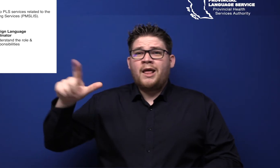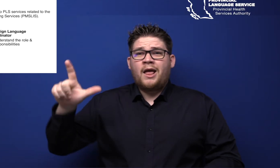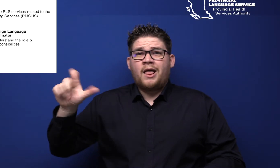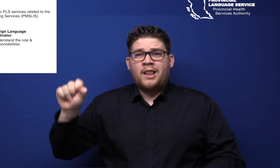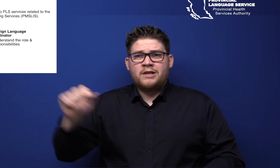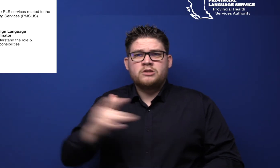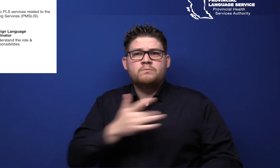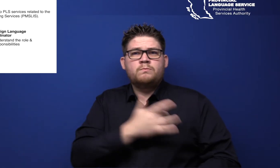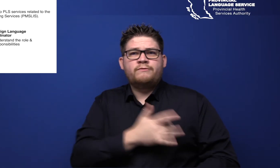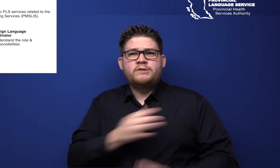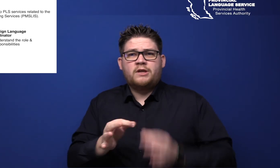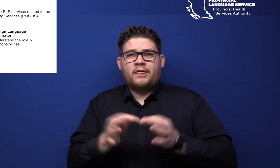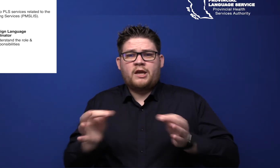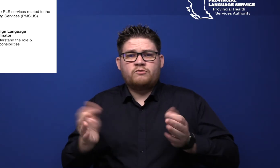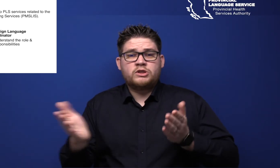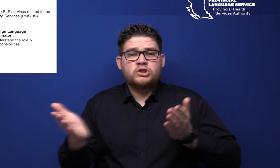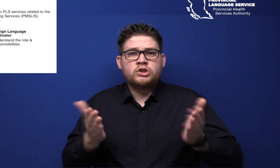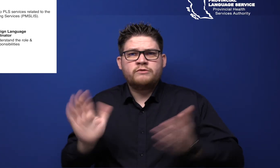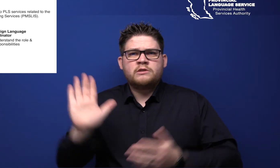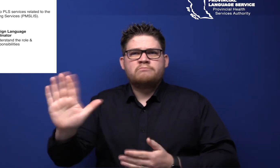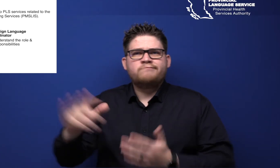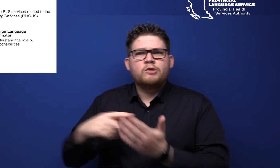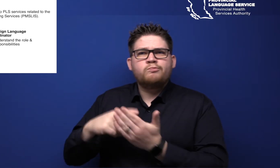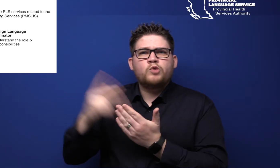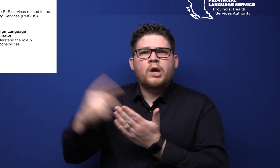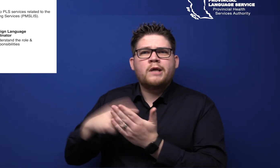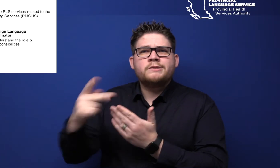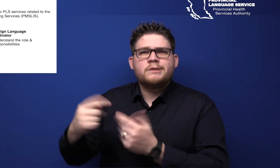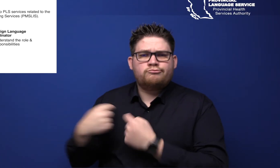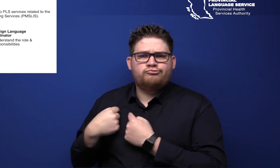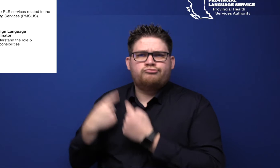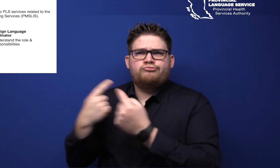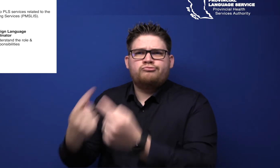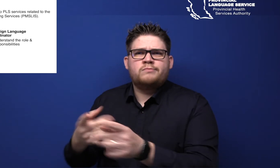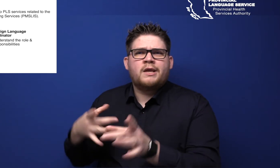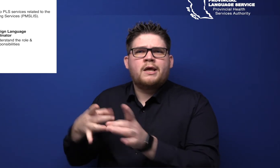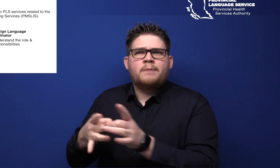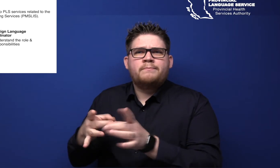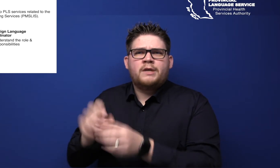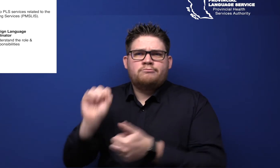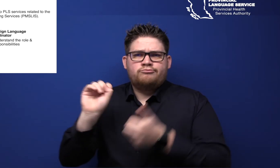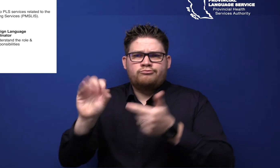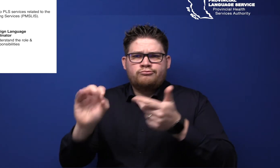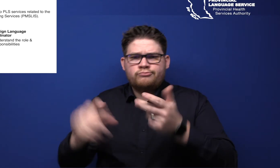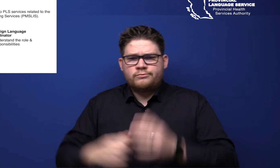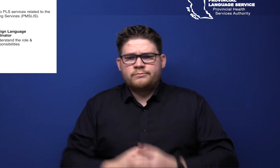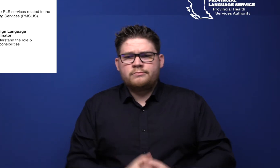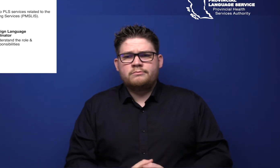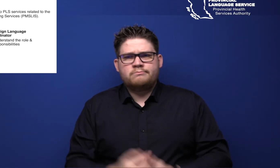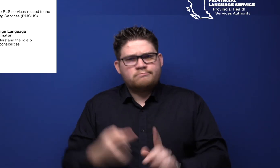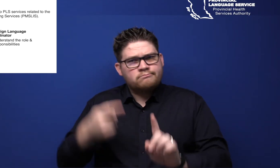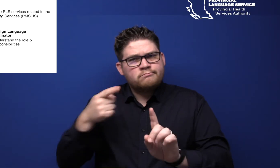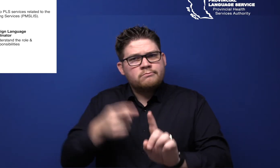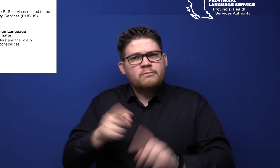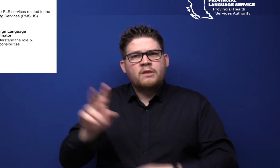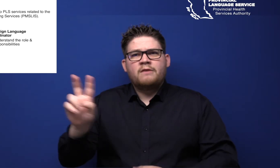WE WILL LEARN ABOUT PROVINCIAL LANGUAGE SERVICES. THE PROJECTS THAT THEY'VE BEEN INVOLVED IN WILL HAVE A BRIEF UPDATE ON THAT